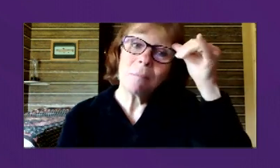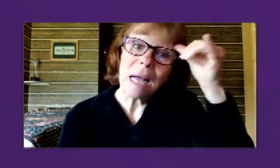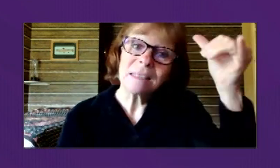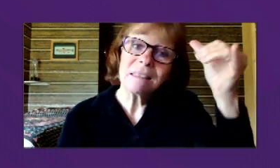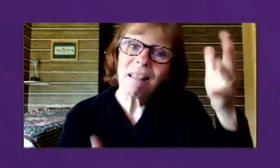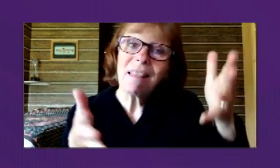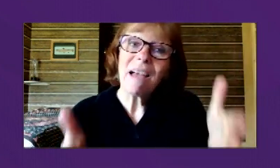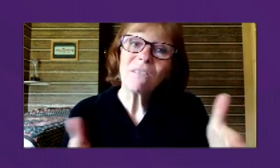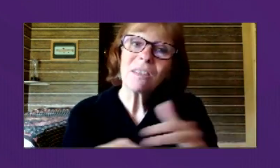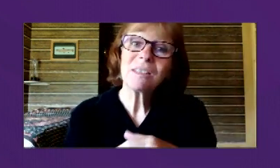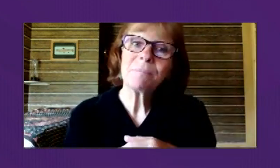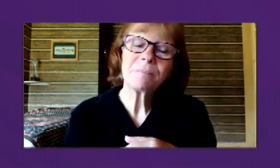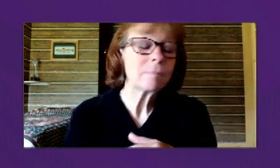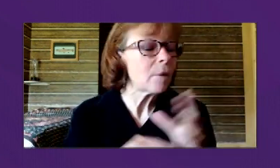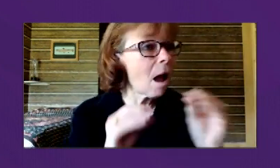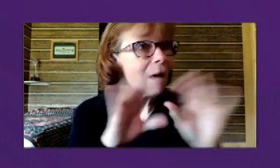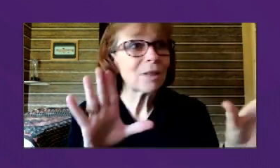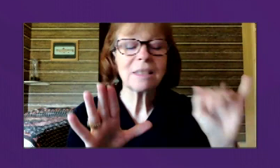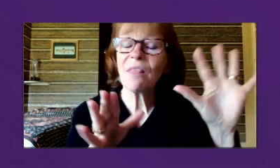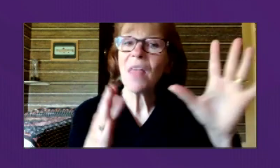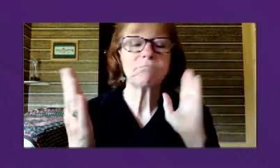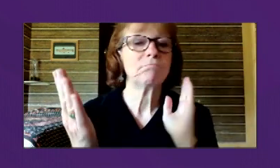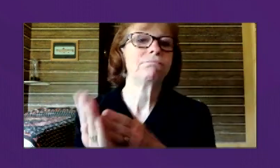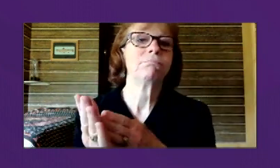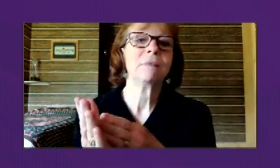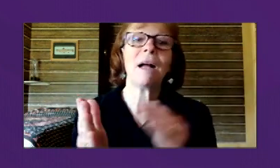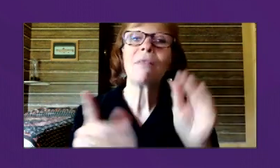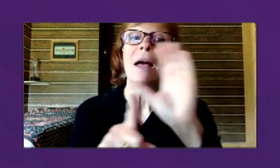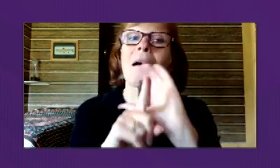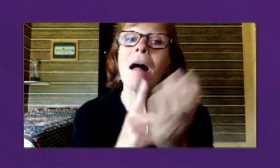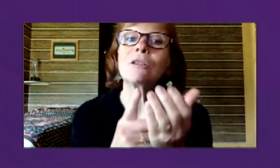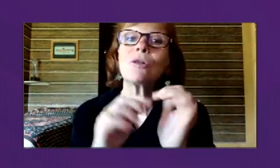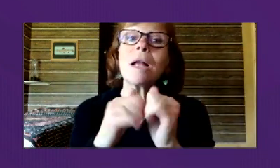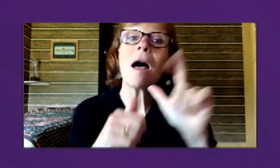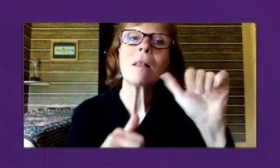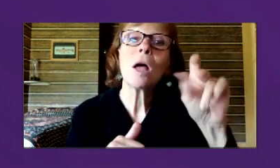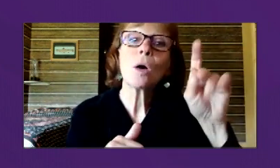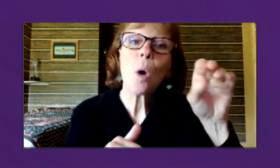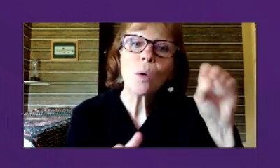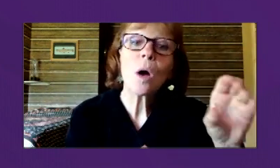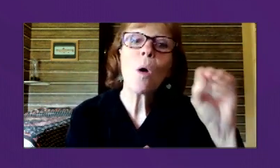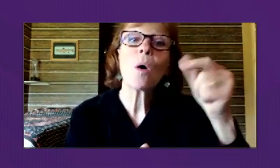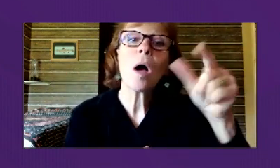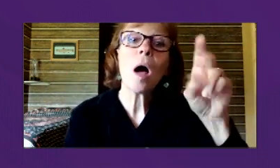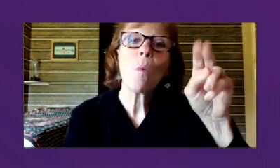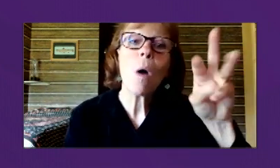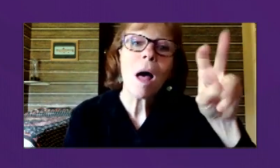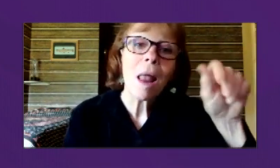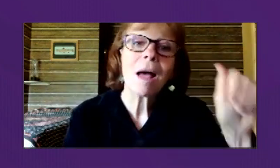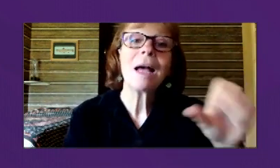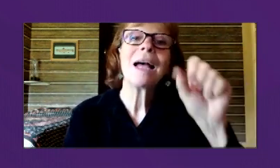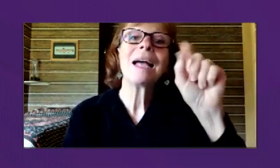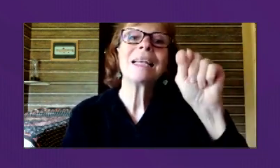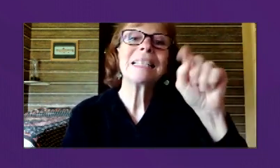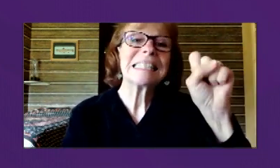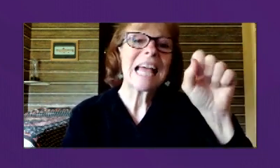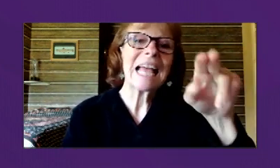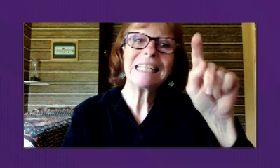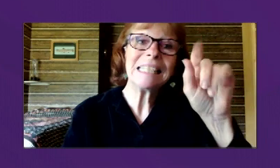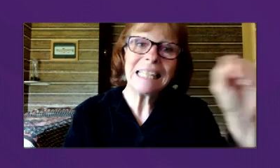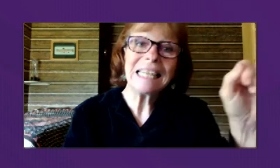attack on the culture and lifeway of the Lakota, Oglala, Yanktonai, Santee, and many more nations.